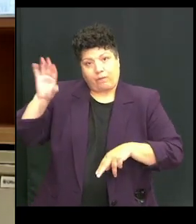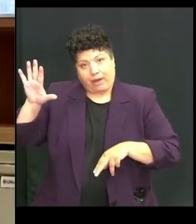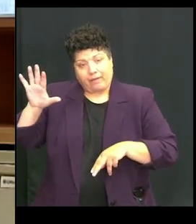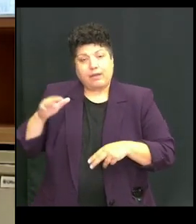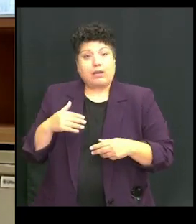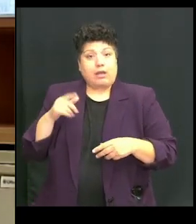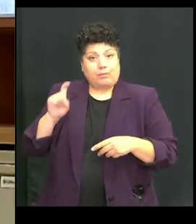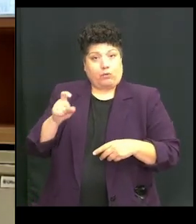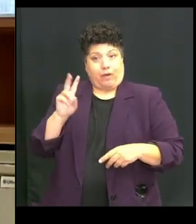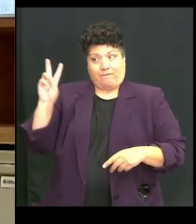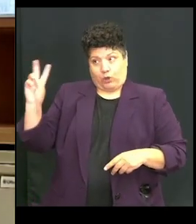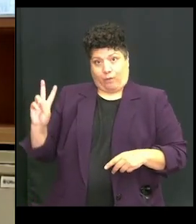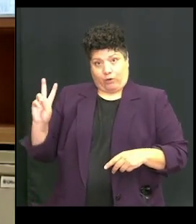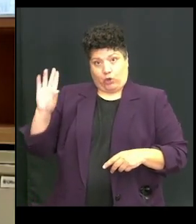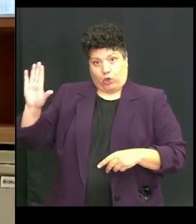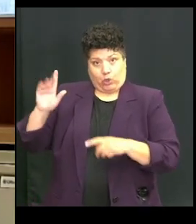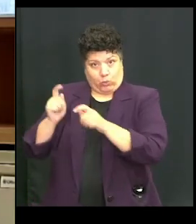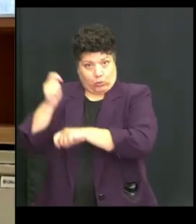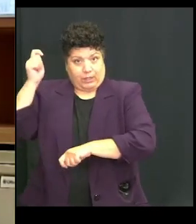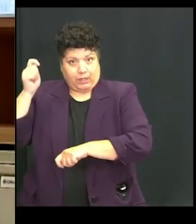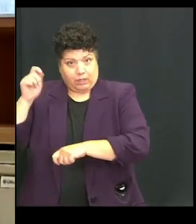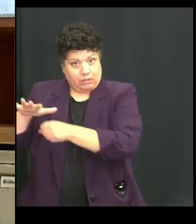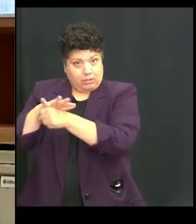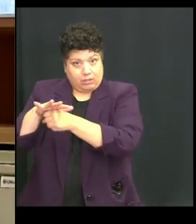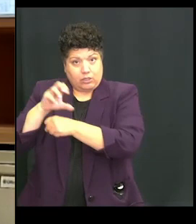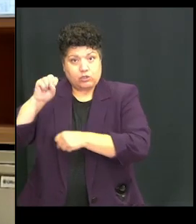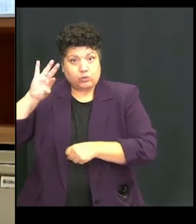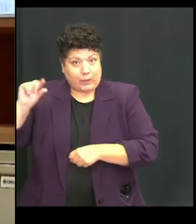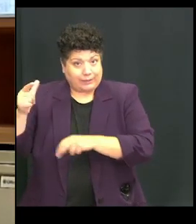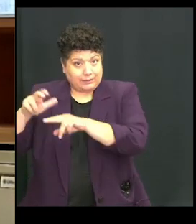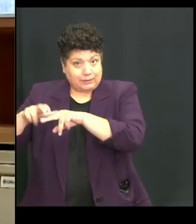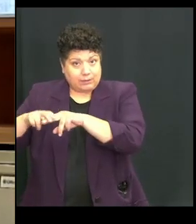and politicians want to win elections more than anything.